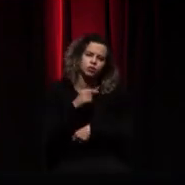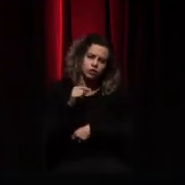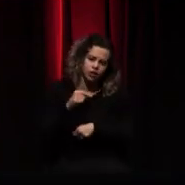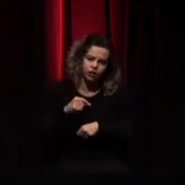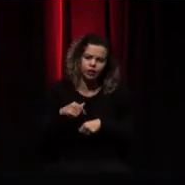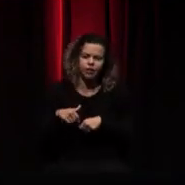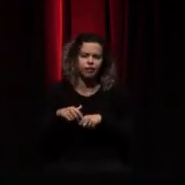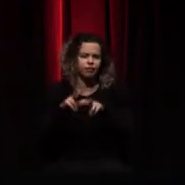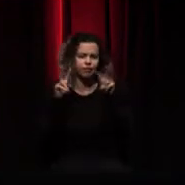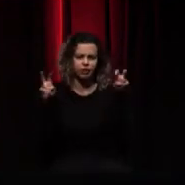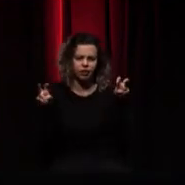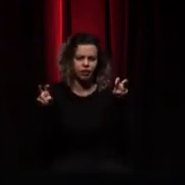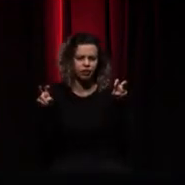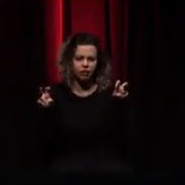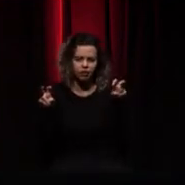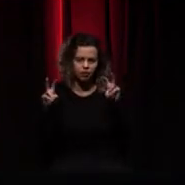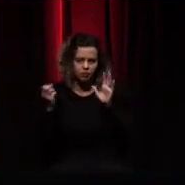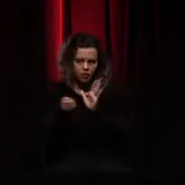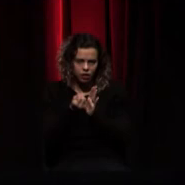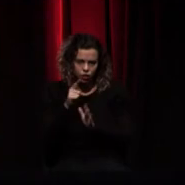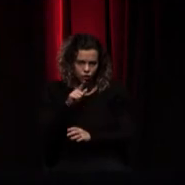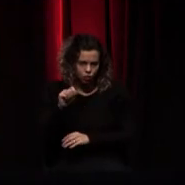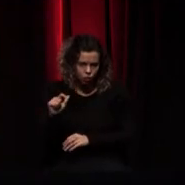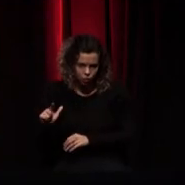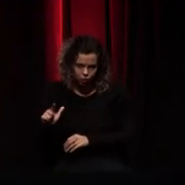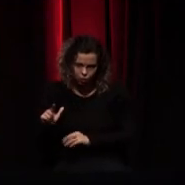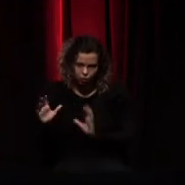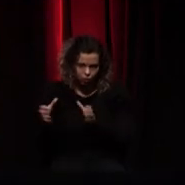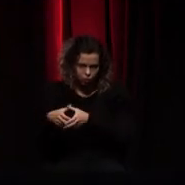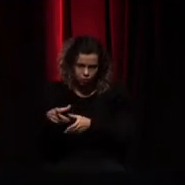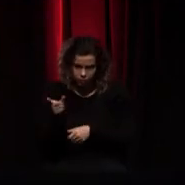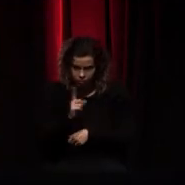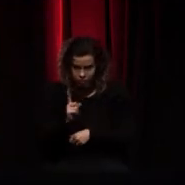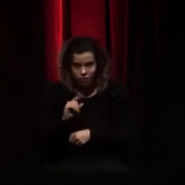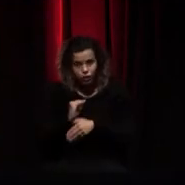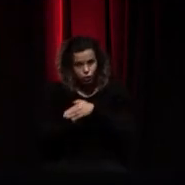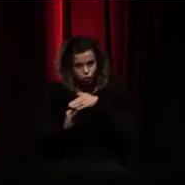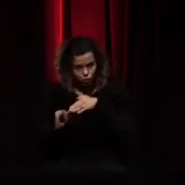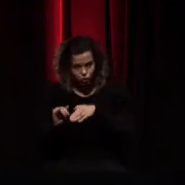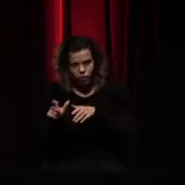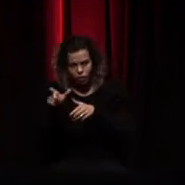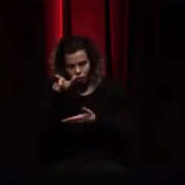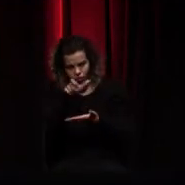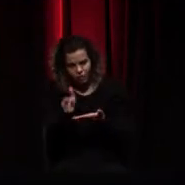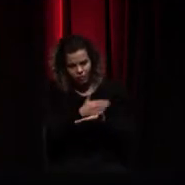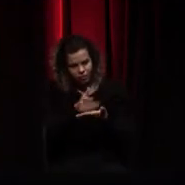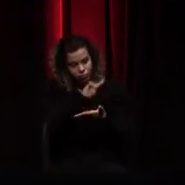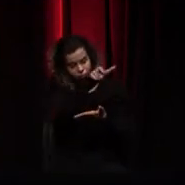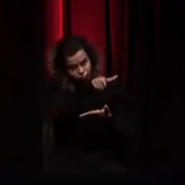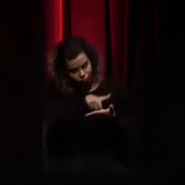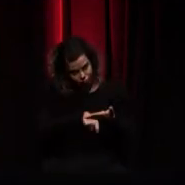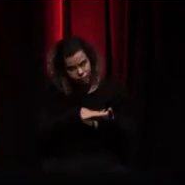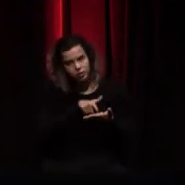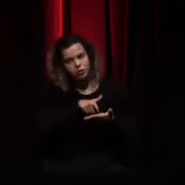We have an institutional section for that purpose. What we will do is to discuss…